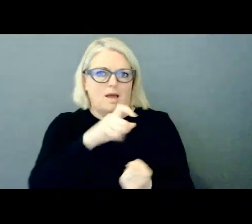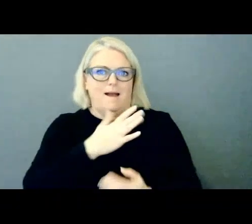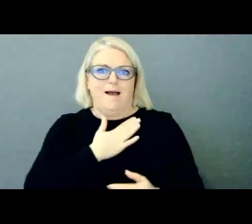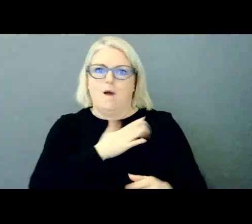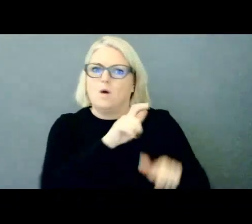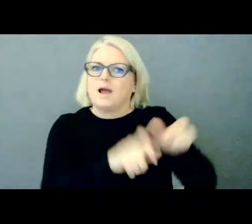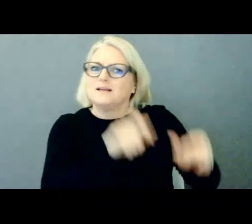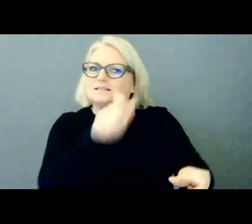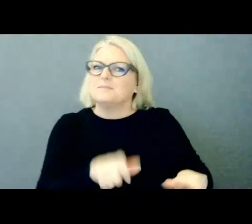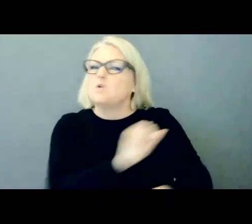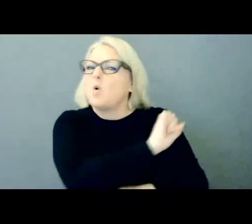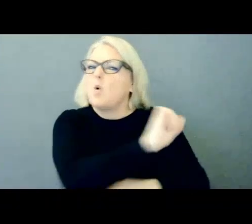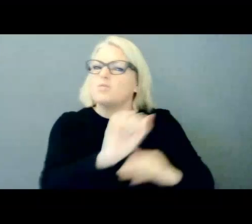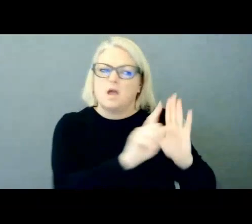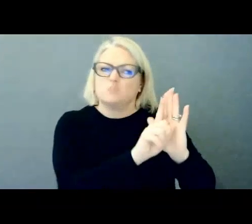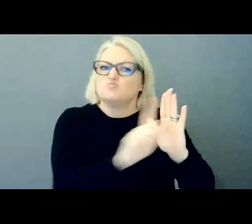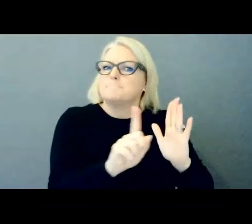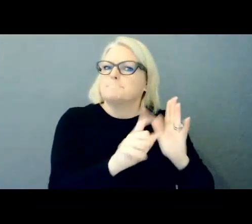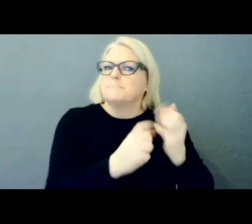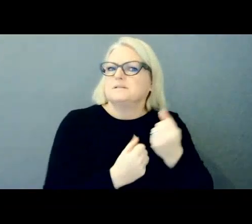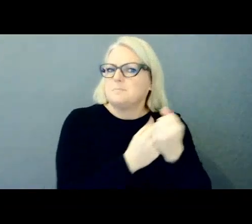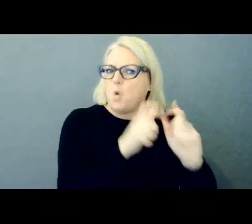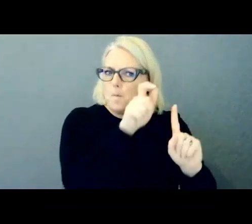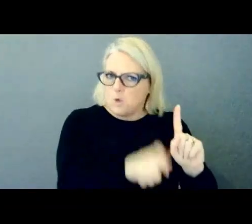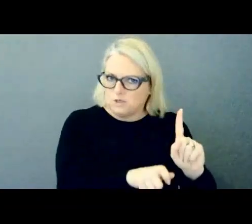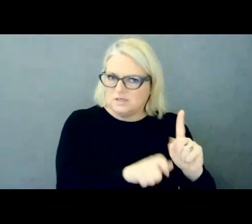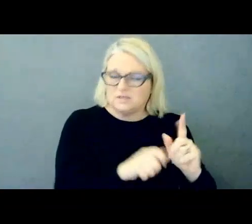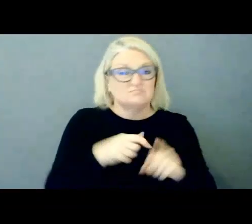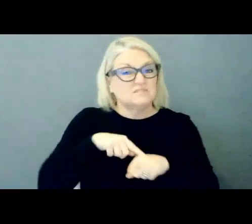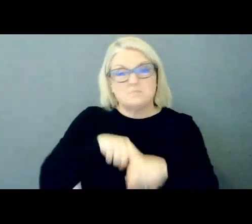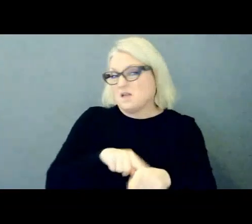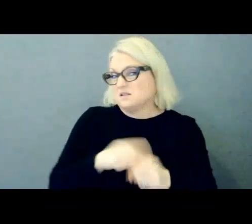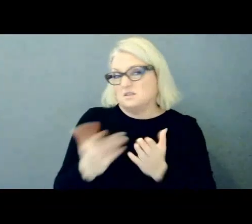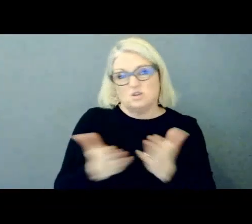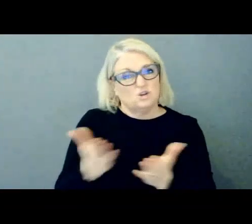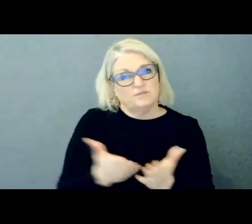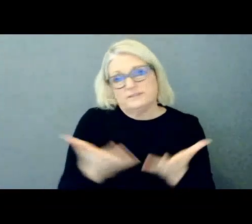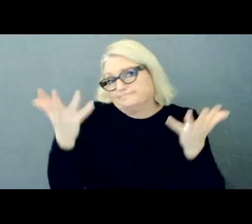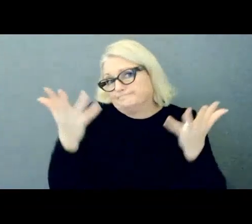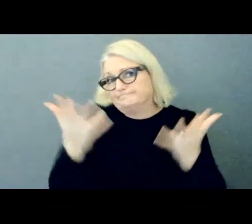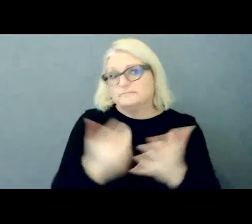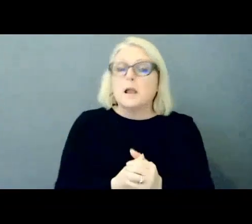or support them to speak. So, it really just depends on the service and what we're trying to do, but lots of different ways